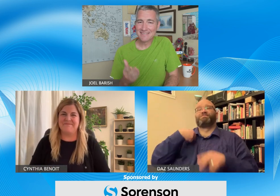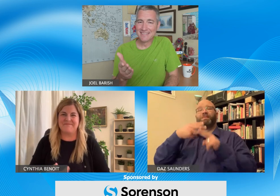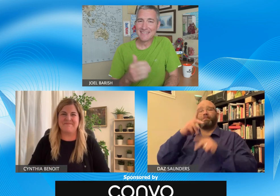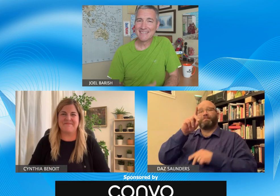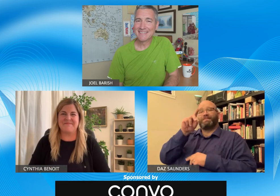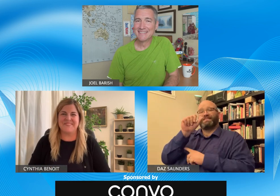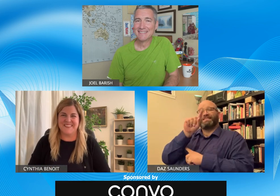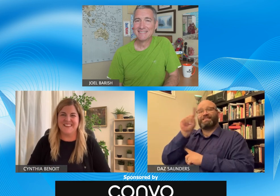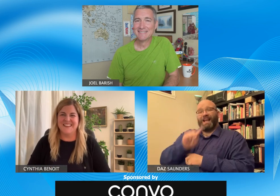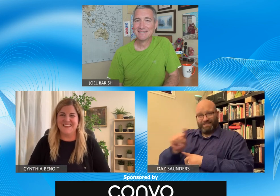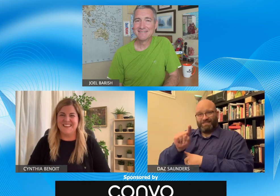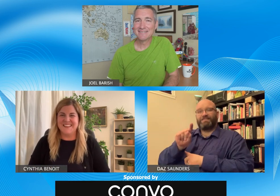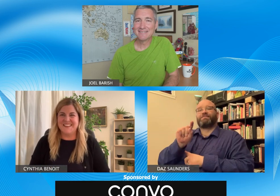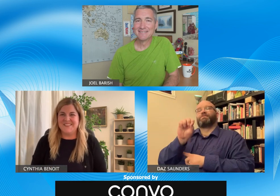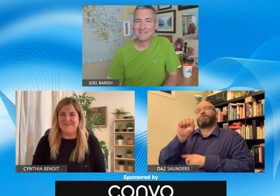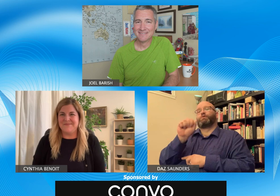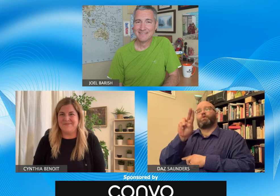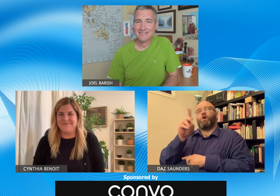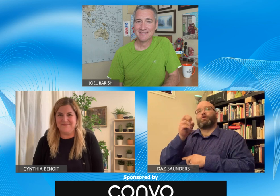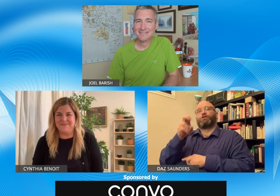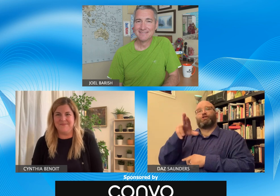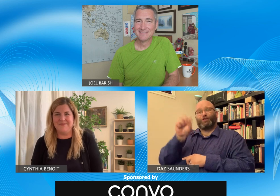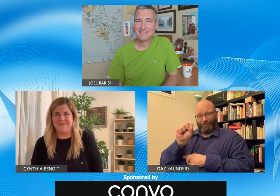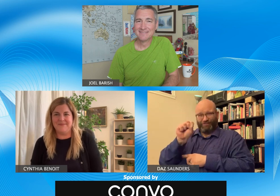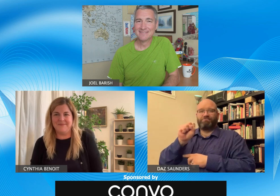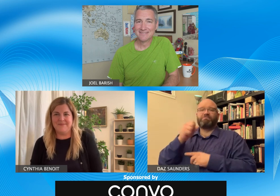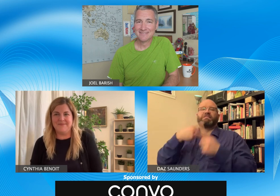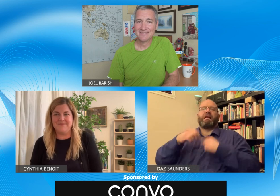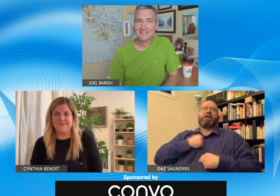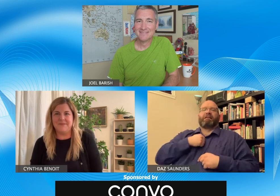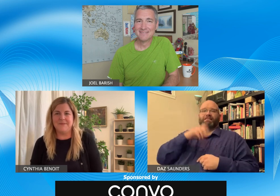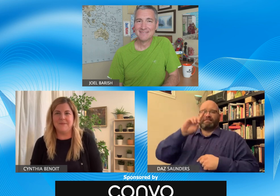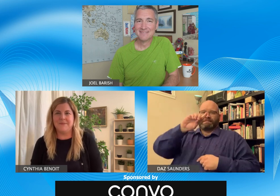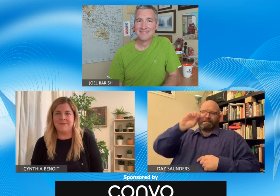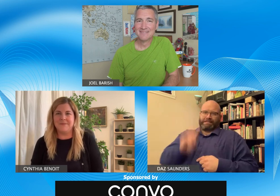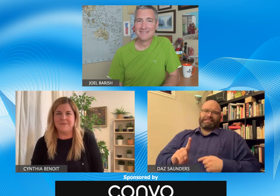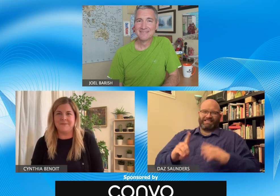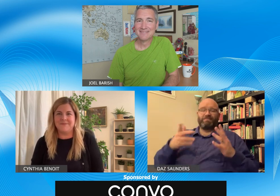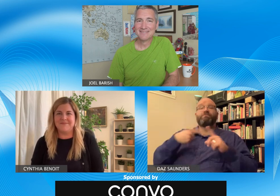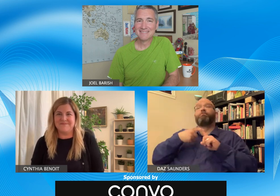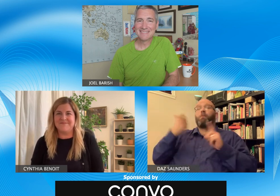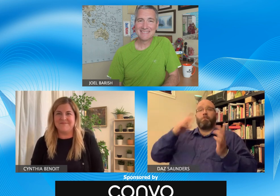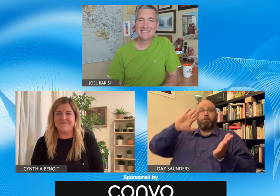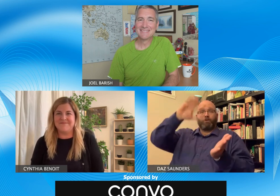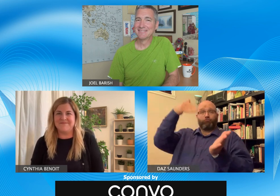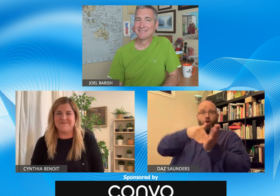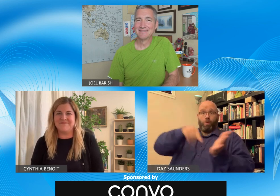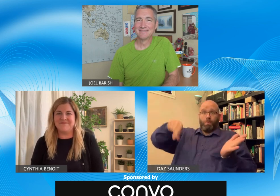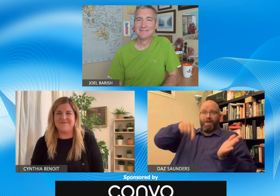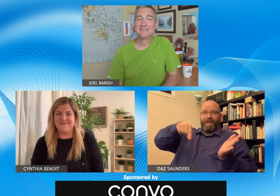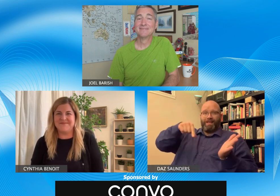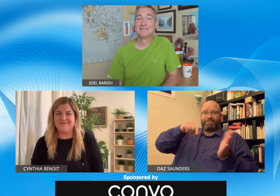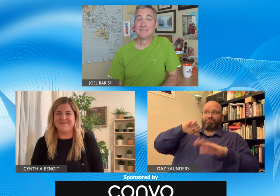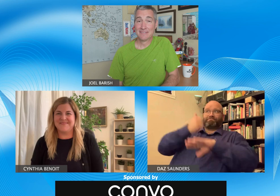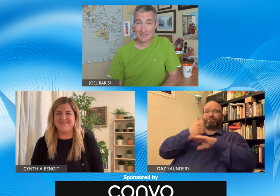My name is Daz Saunders *D-Z (D moving in the shape of Z)* I’m from Montreal Quebec.